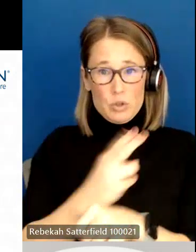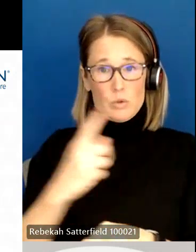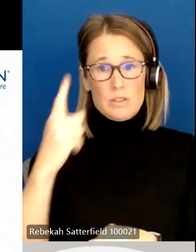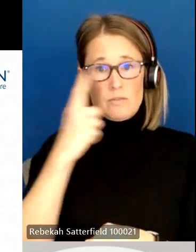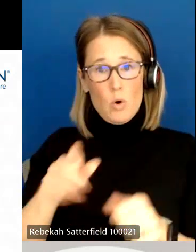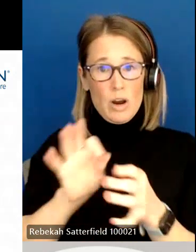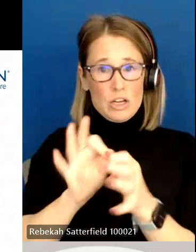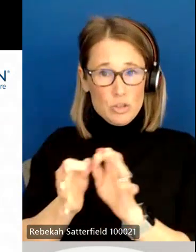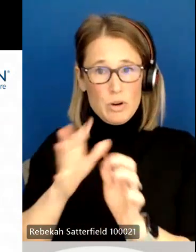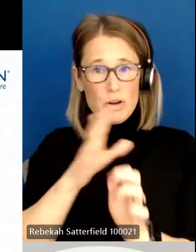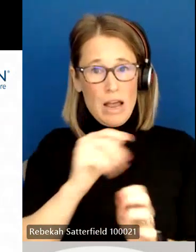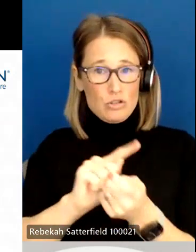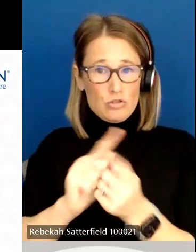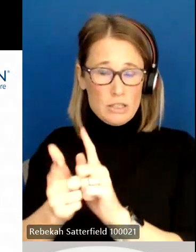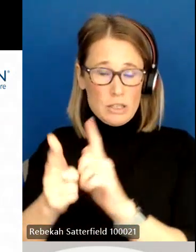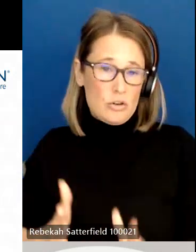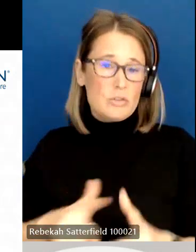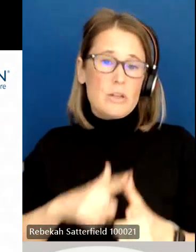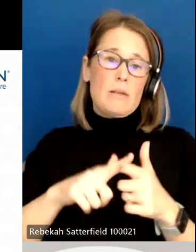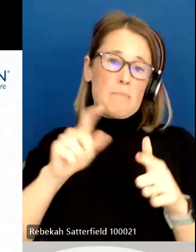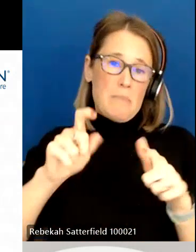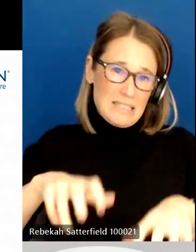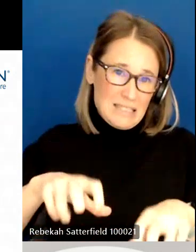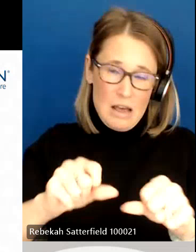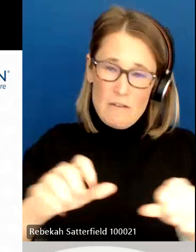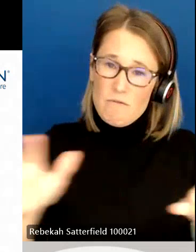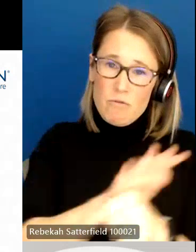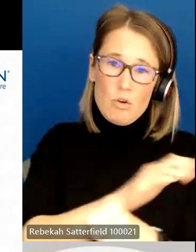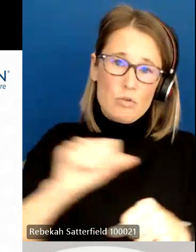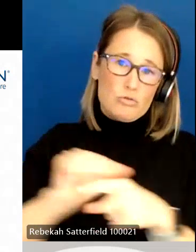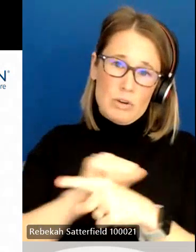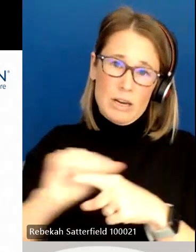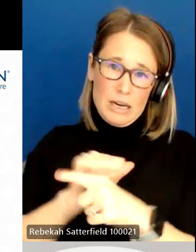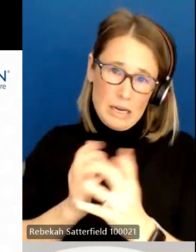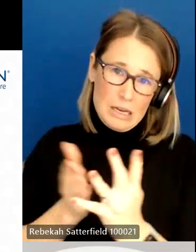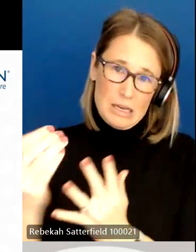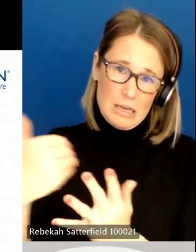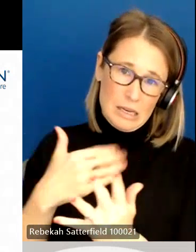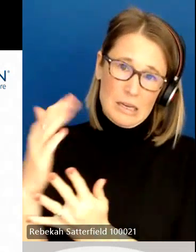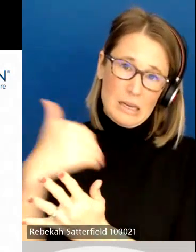complete the whole training and adhere to the interpreting ethics conduct and confidentiality